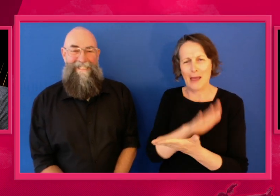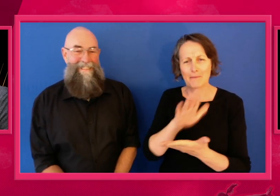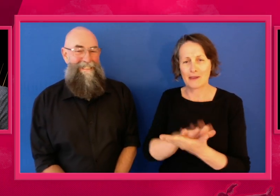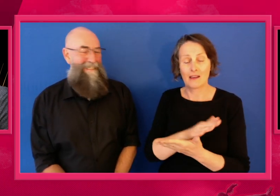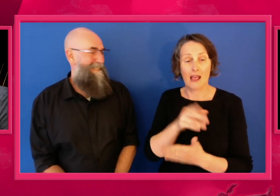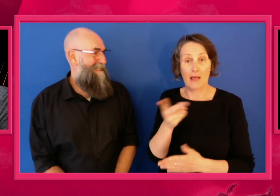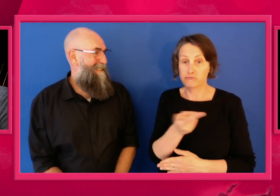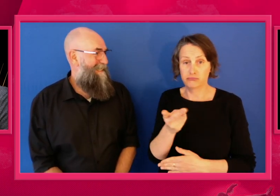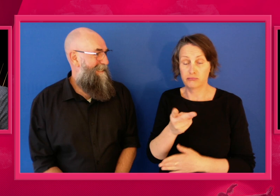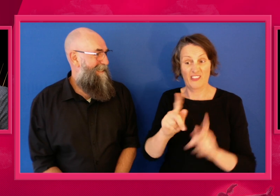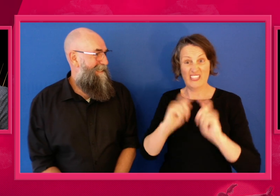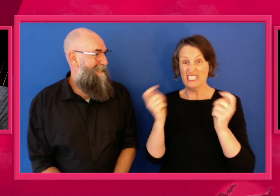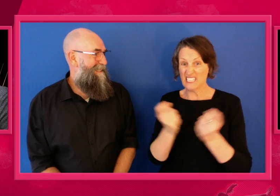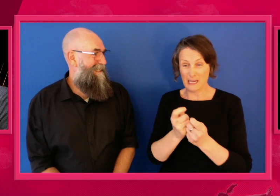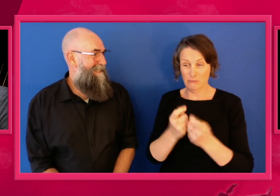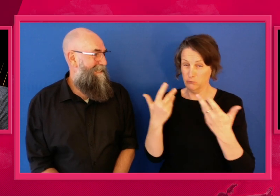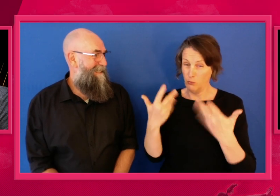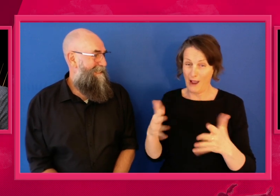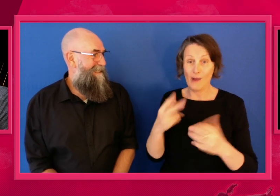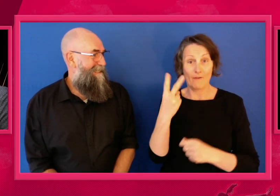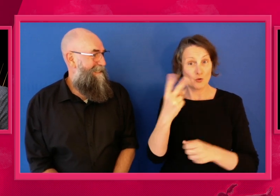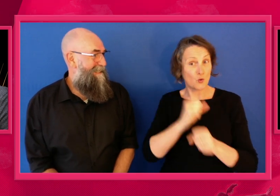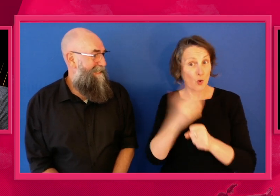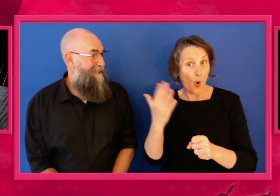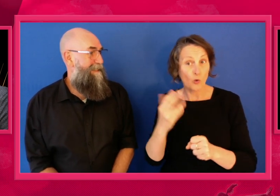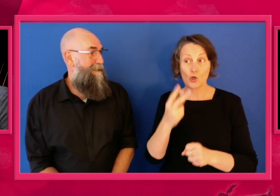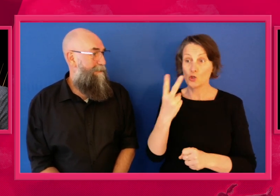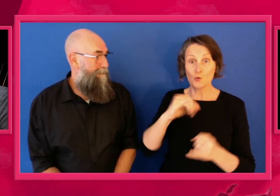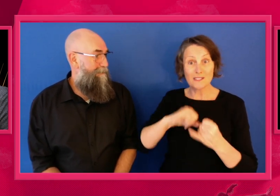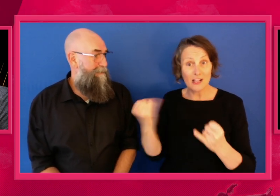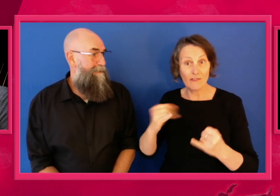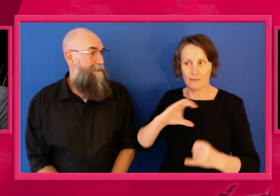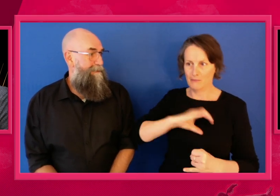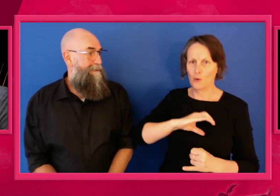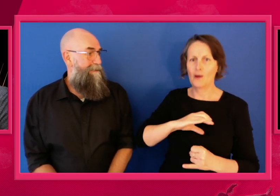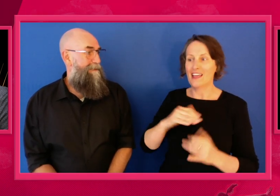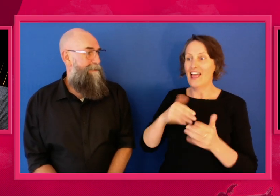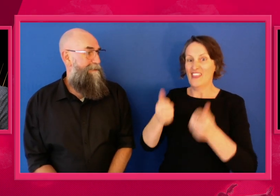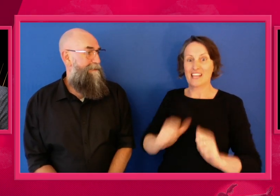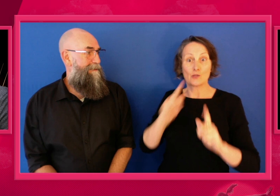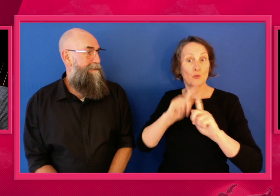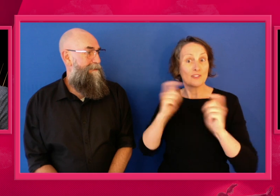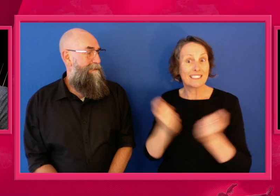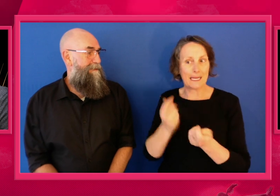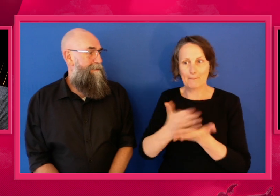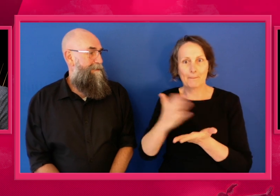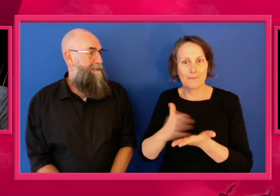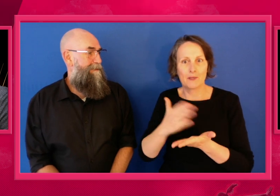seen from this team. Two golds, two silvers now, and we're going to head into the teams event. Kurt Fearnley: Yeah, the biggest, the best event that we have ever done in table tennis